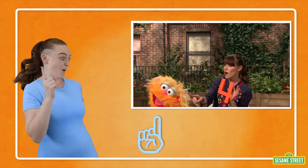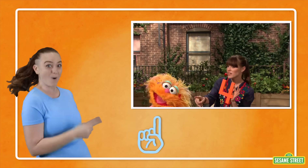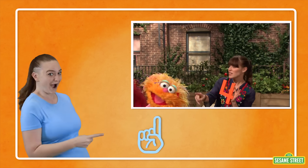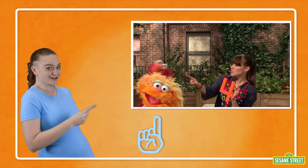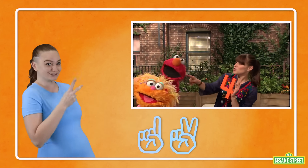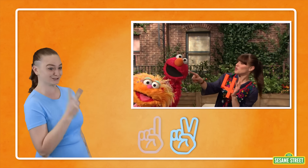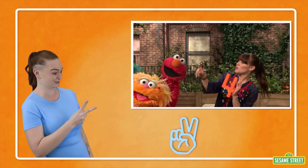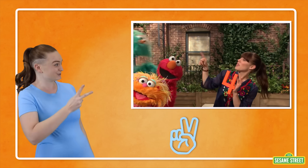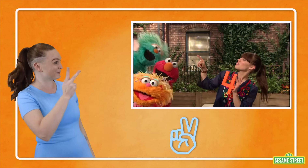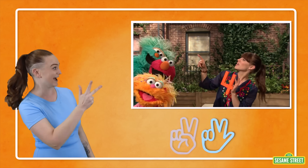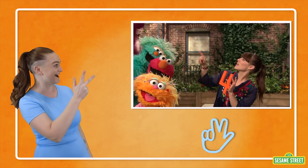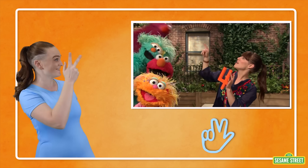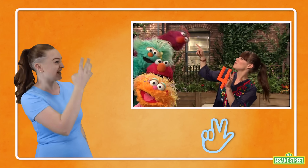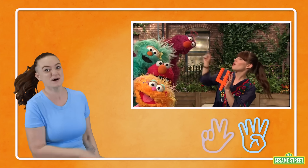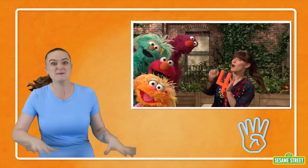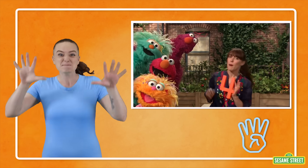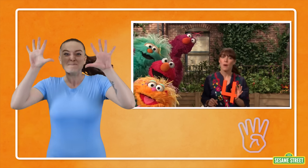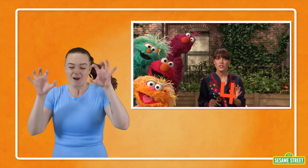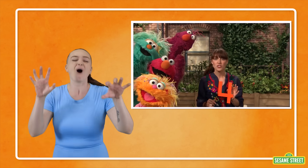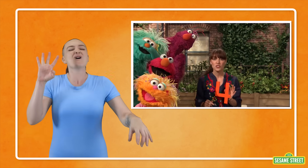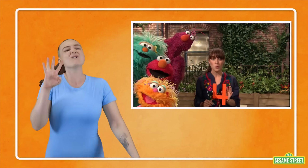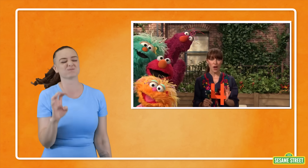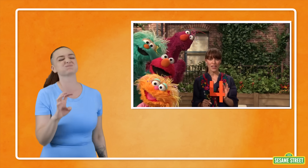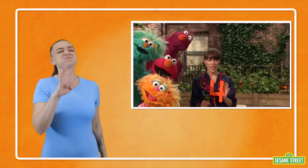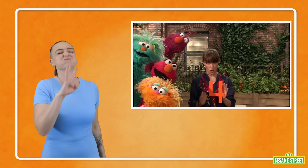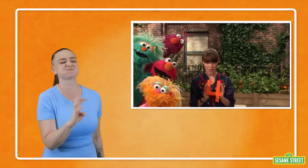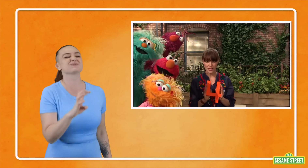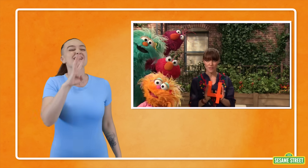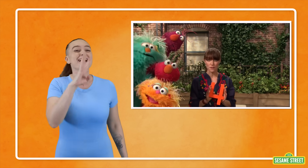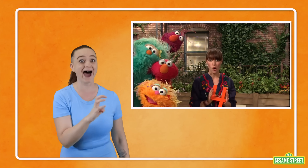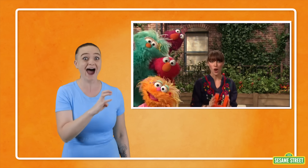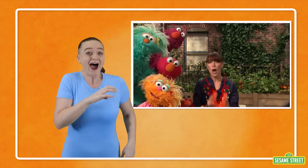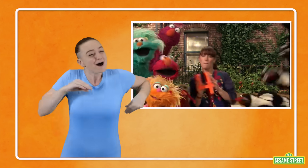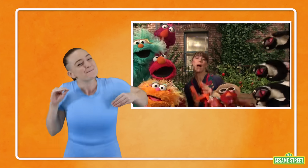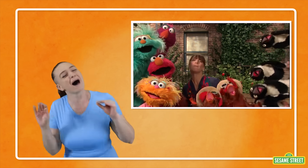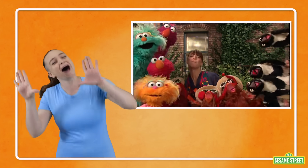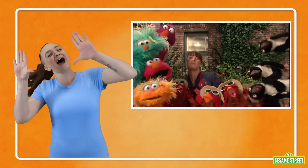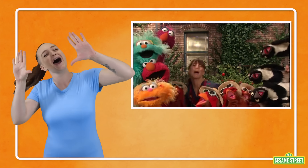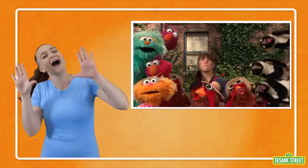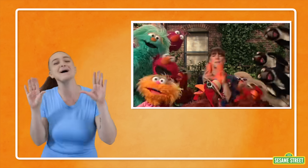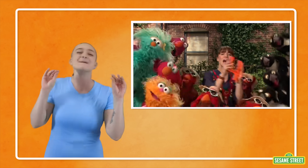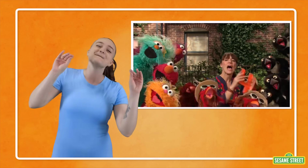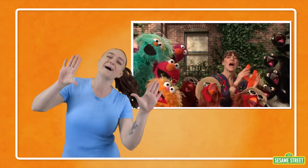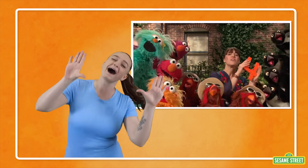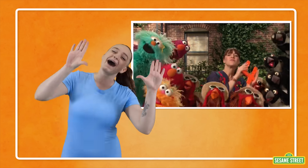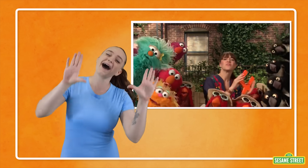One, two, three, four Monsters walking across the floor Ba ba ba ba